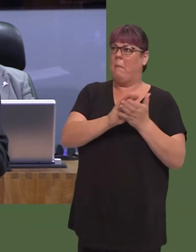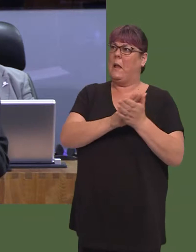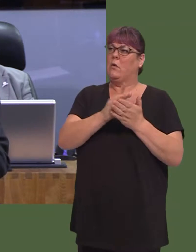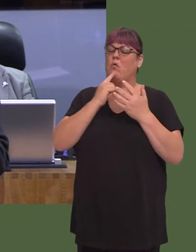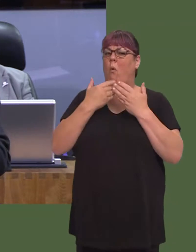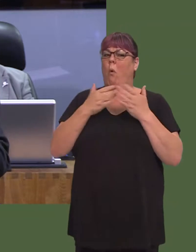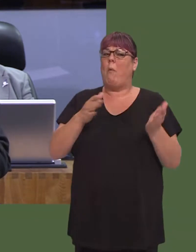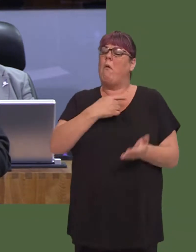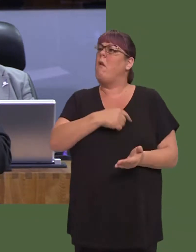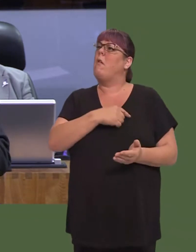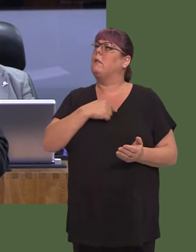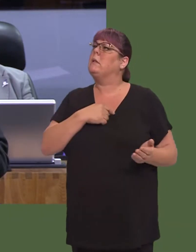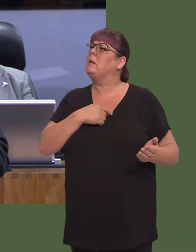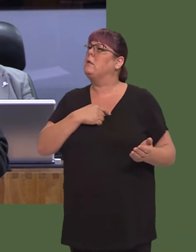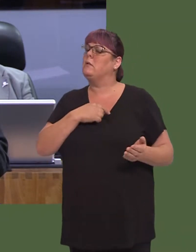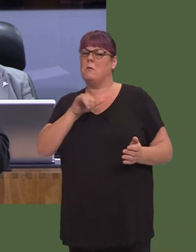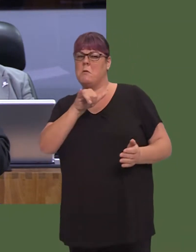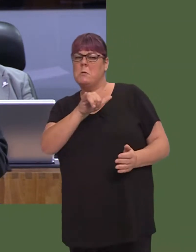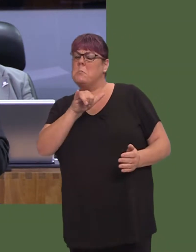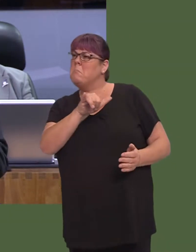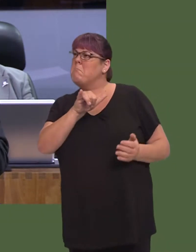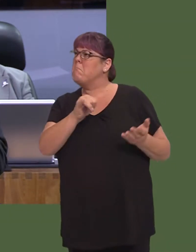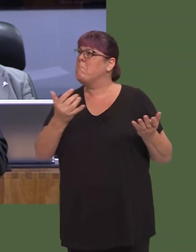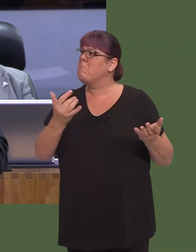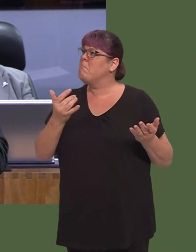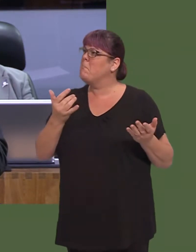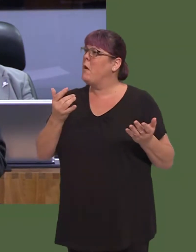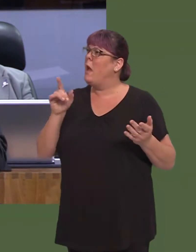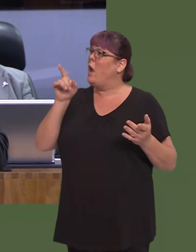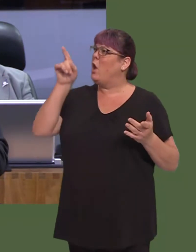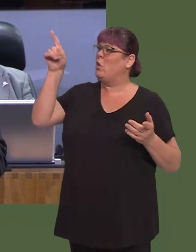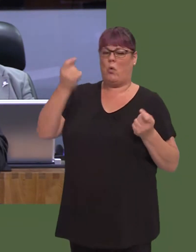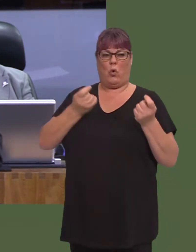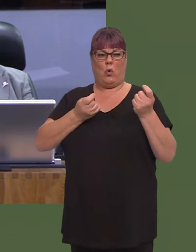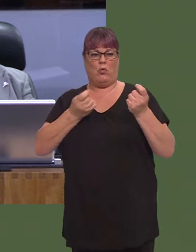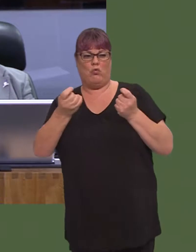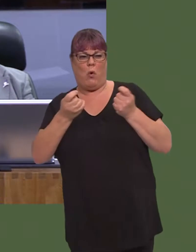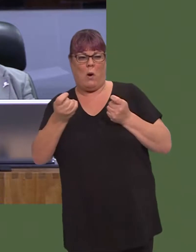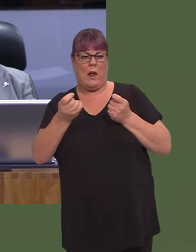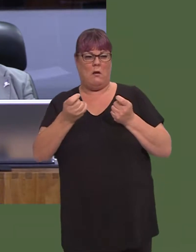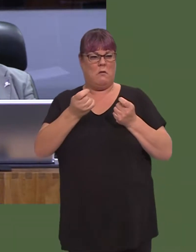Y Dirprwy Lywydd / The Deputy Presiding Officer: The leader of the opposition, Paul Davies.